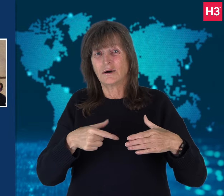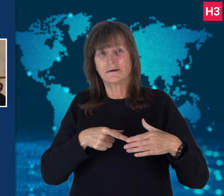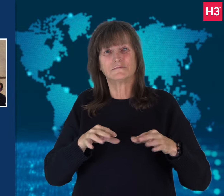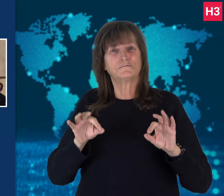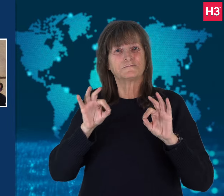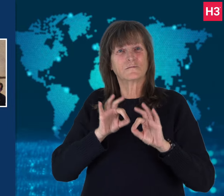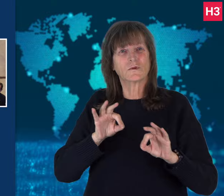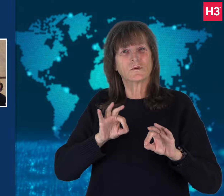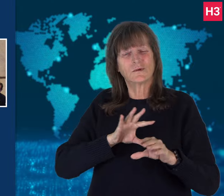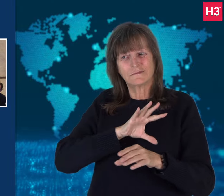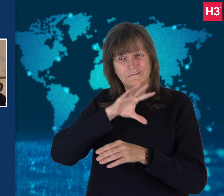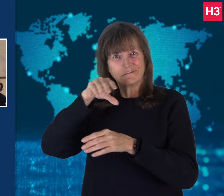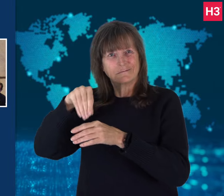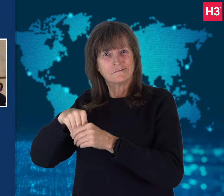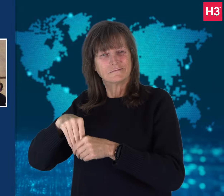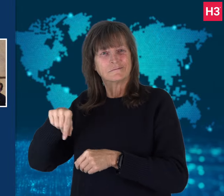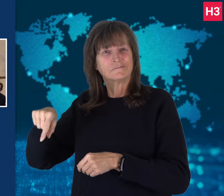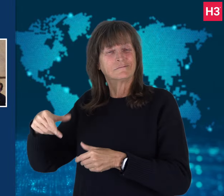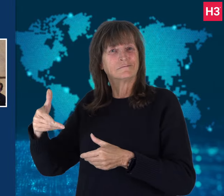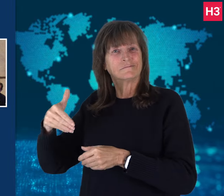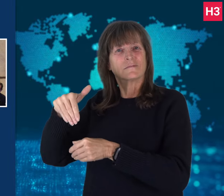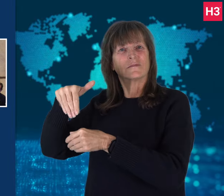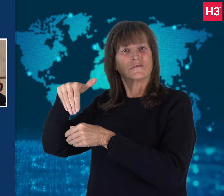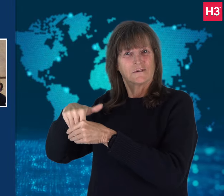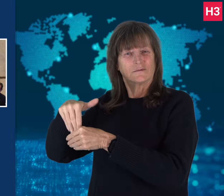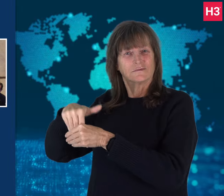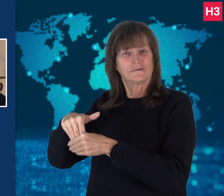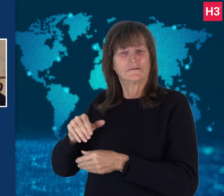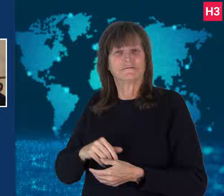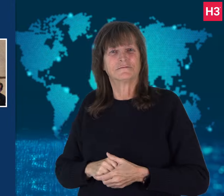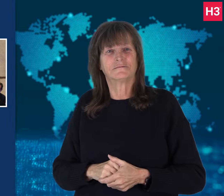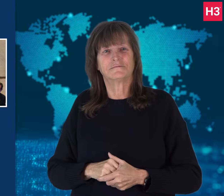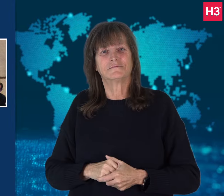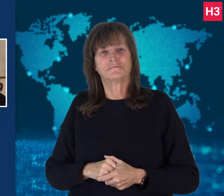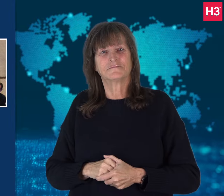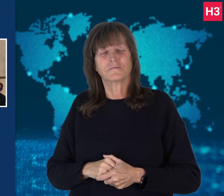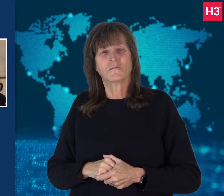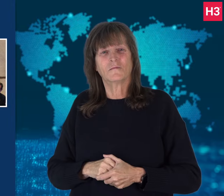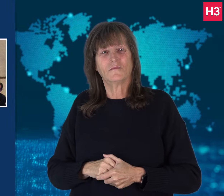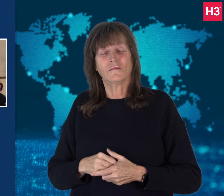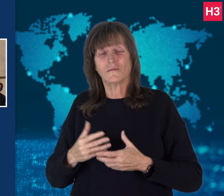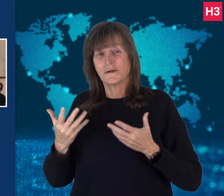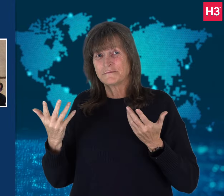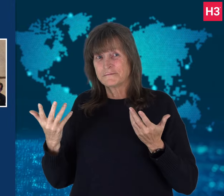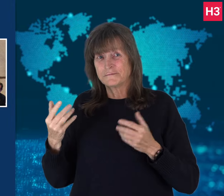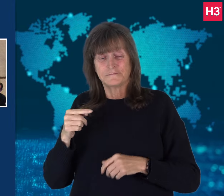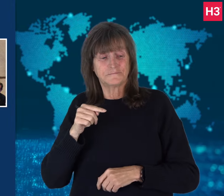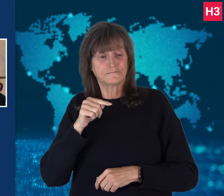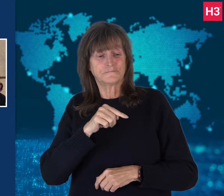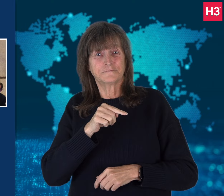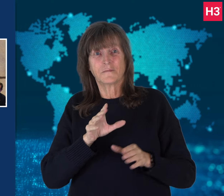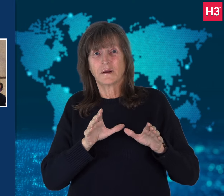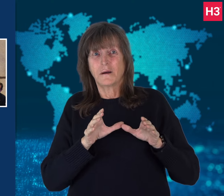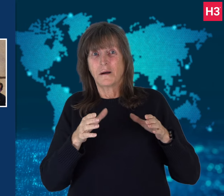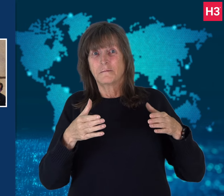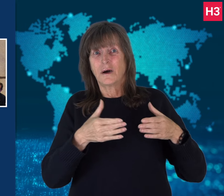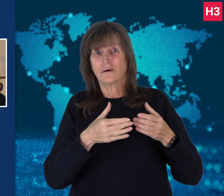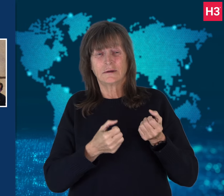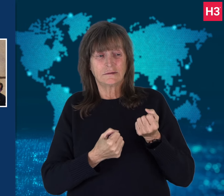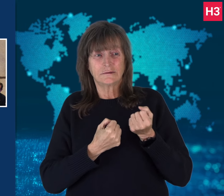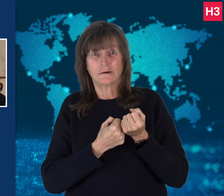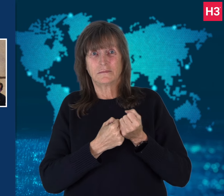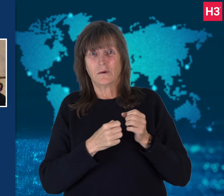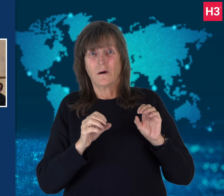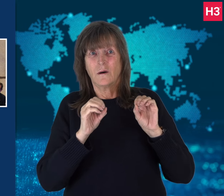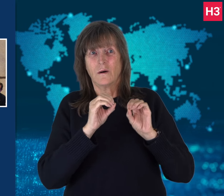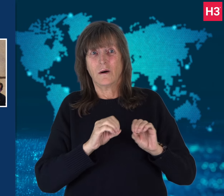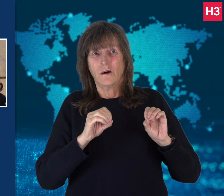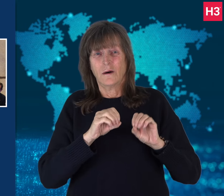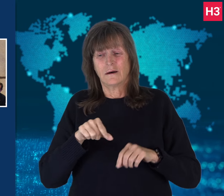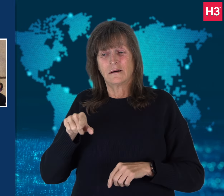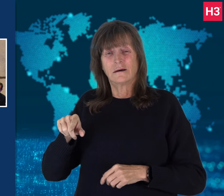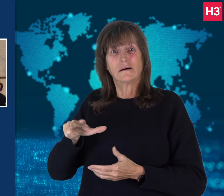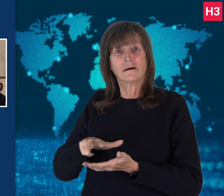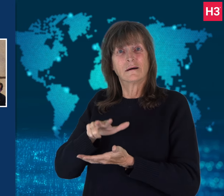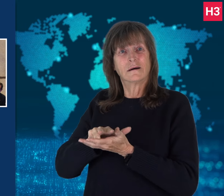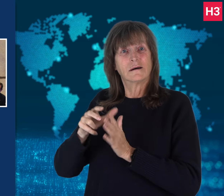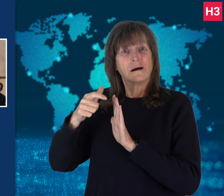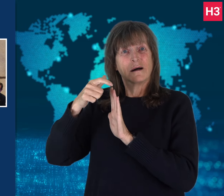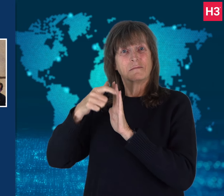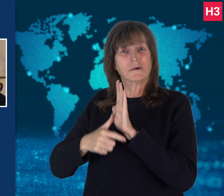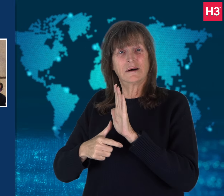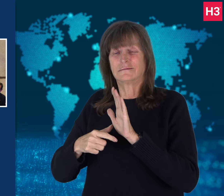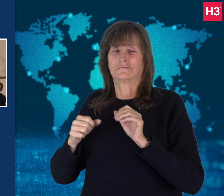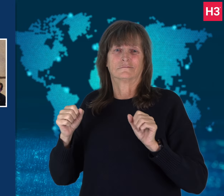His party did not take part in the vote. Without his party’s support,